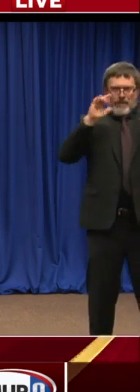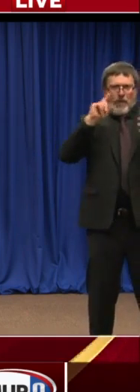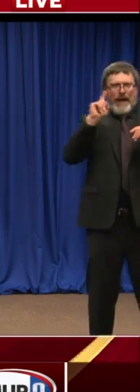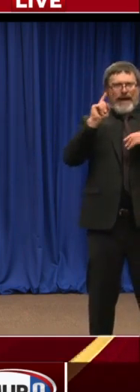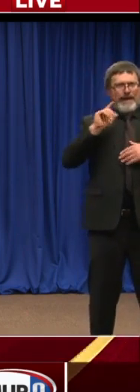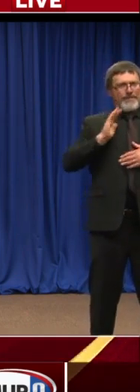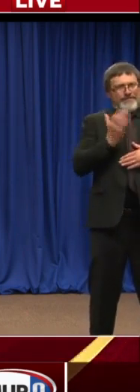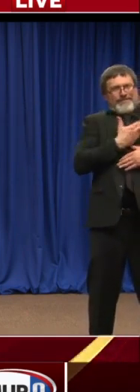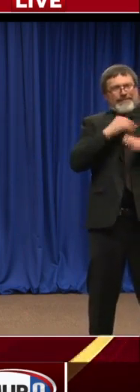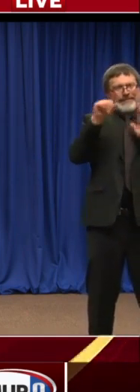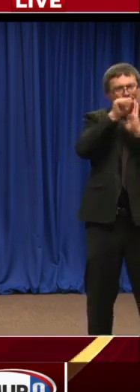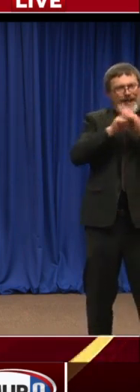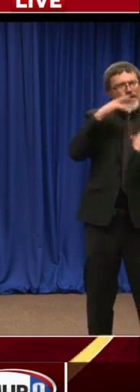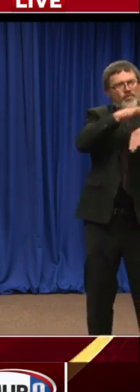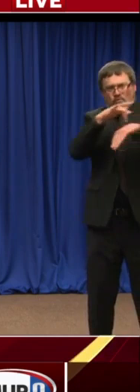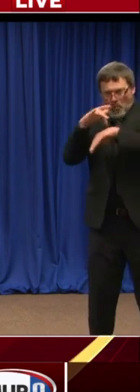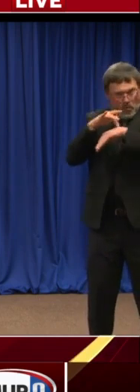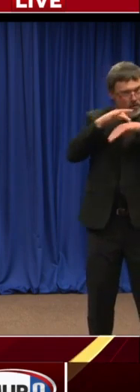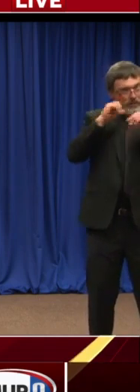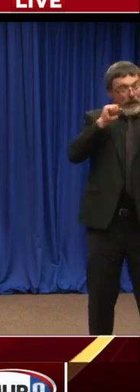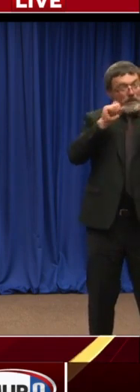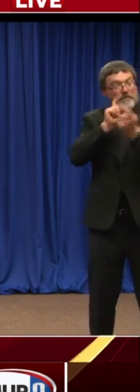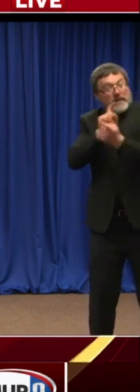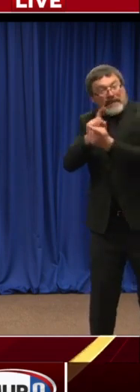THE PURPOSE OF DIRECTING RESOURCES AND ULTIMATELY SAVING LIVES, RIGHT?